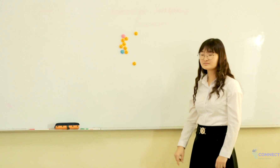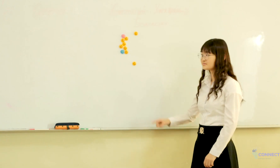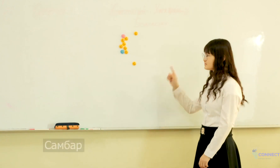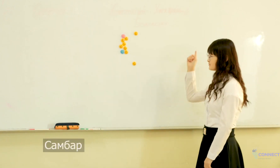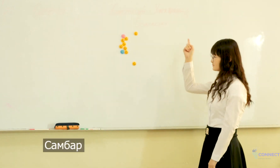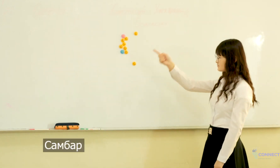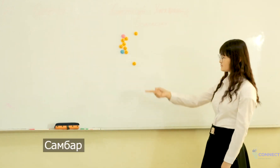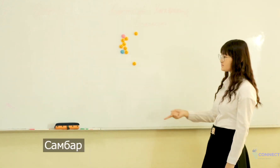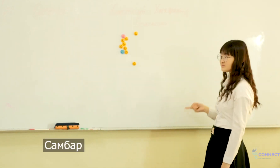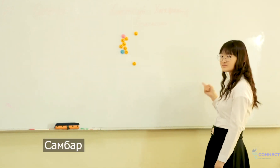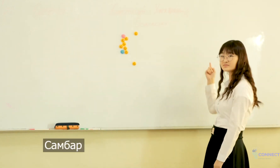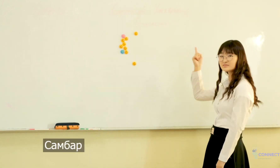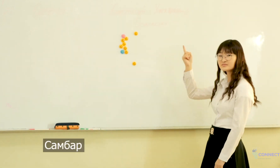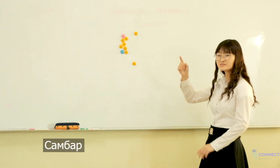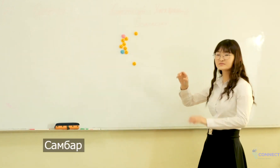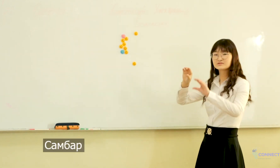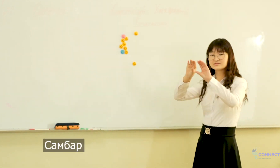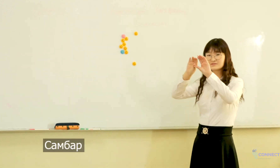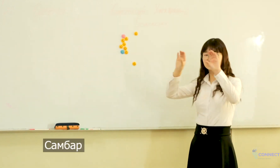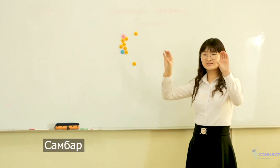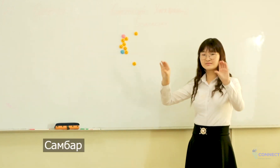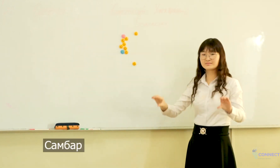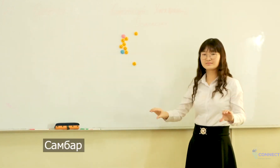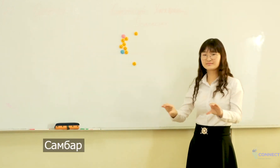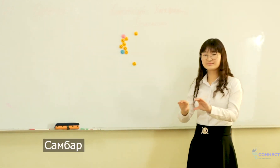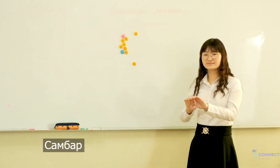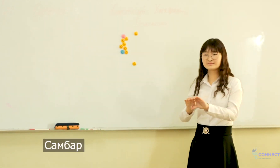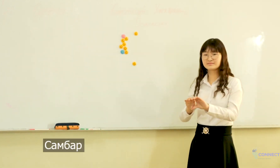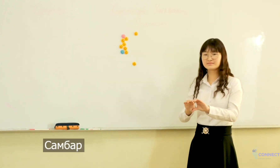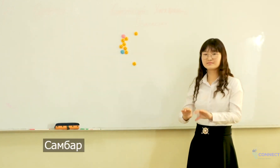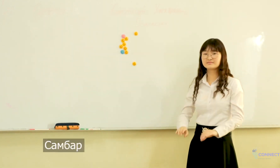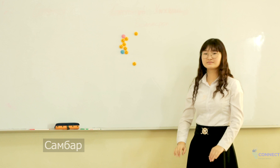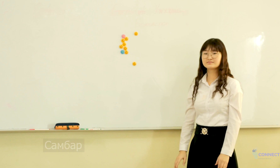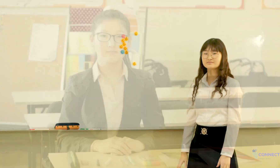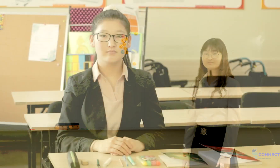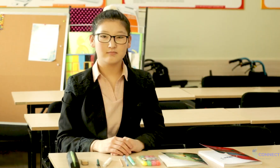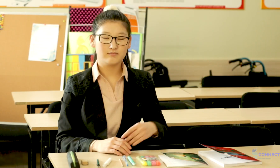board